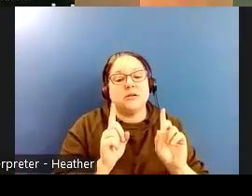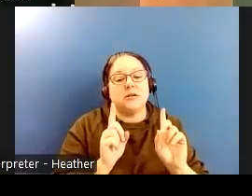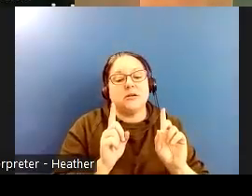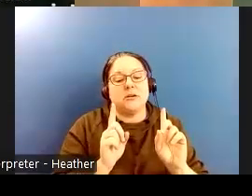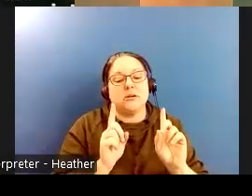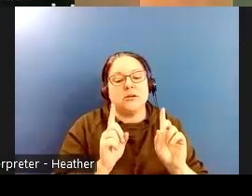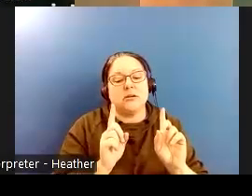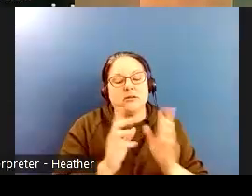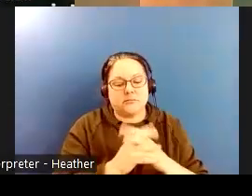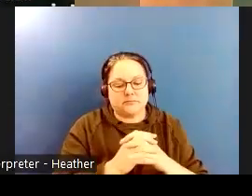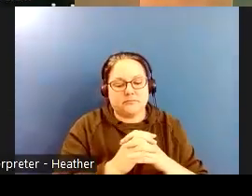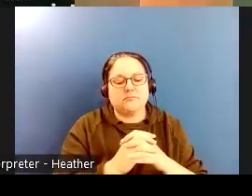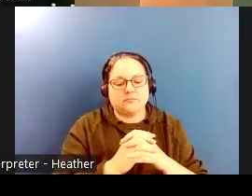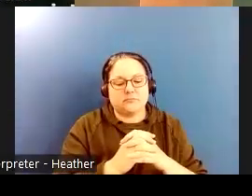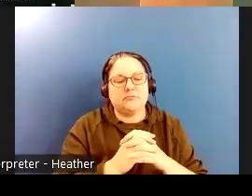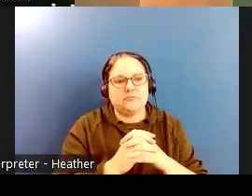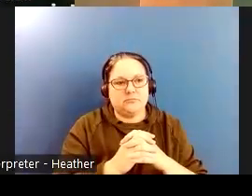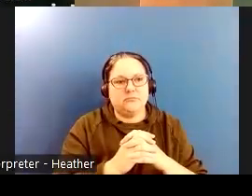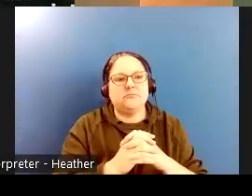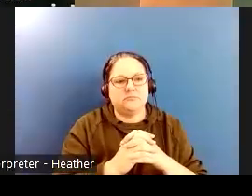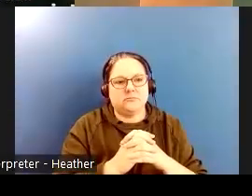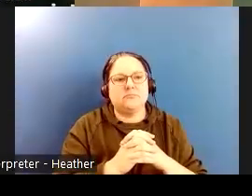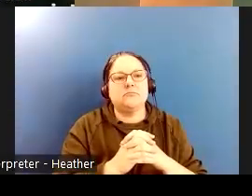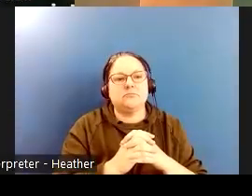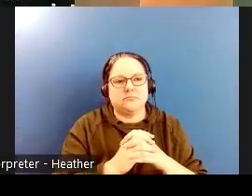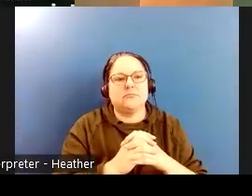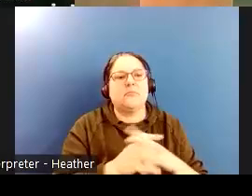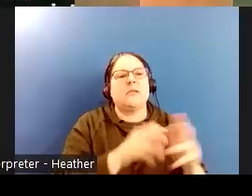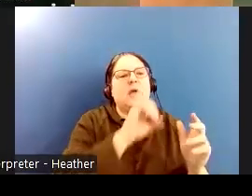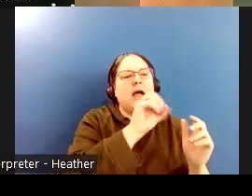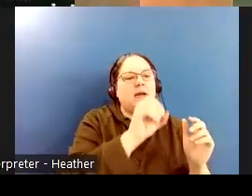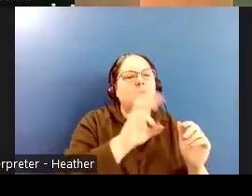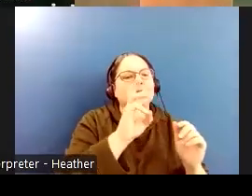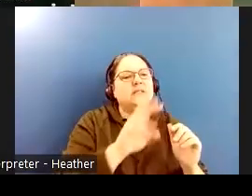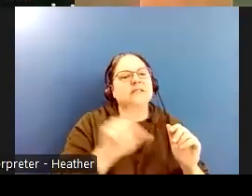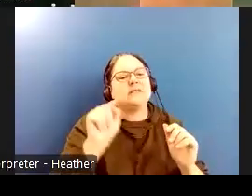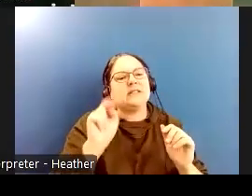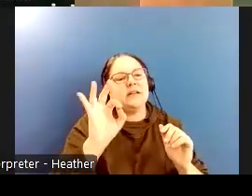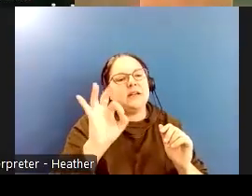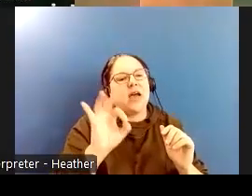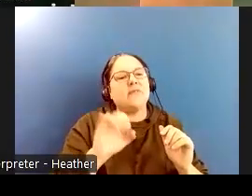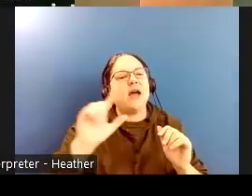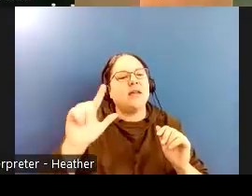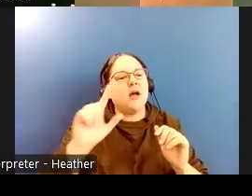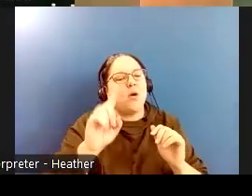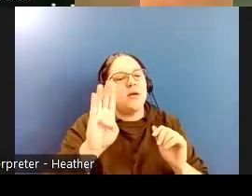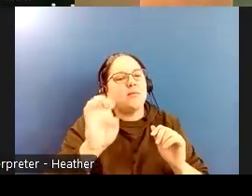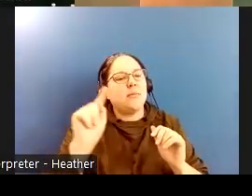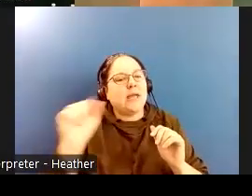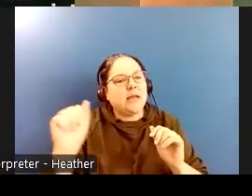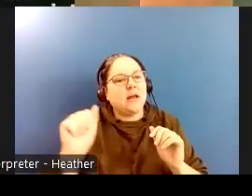um you know ILO6, TNF, I one beta and CRP were were the most studied.